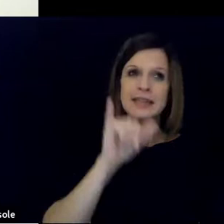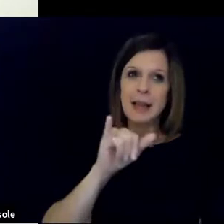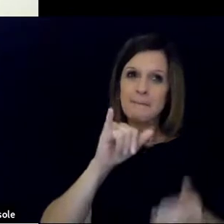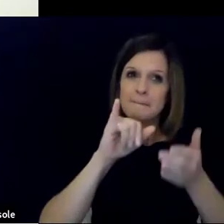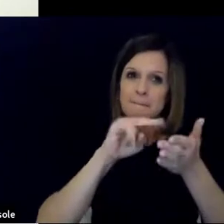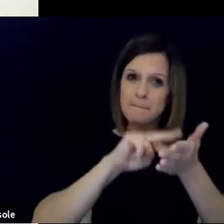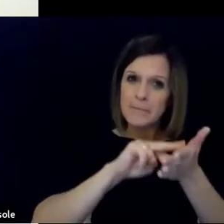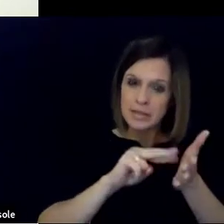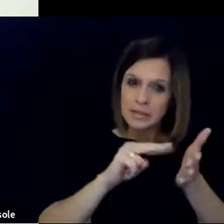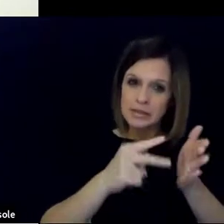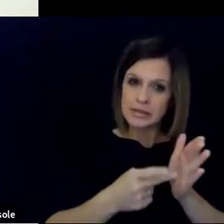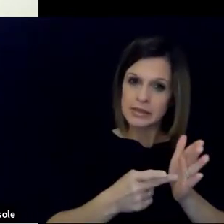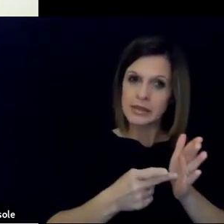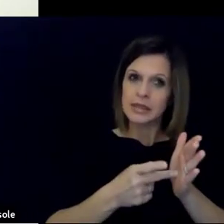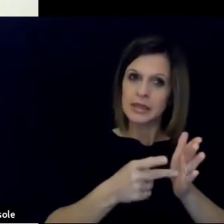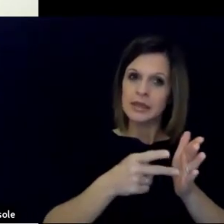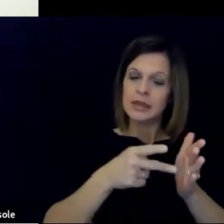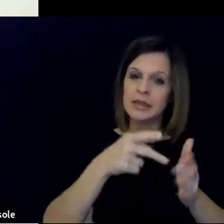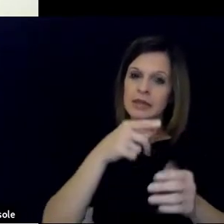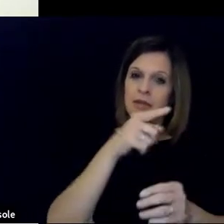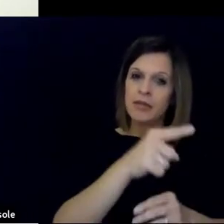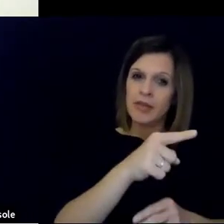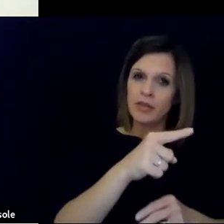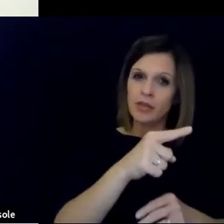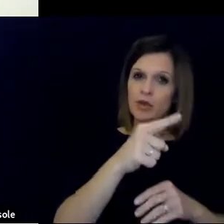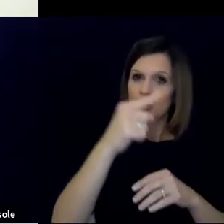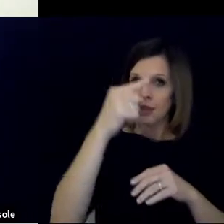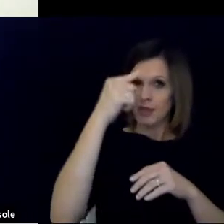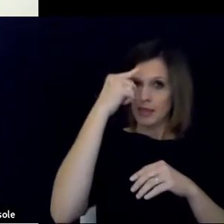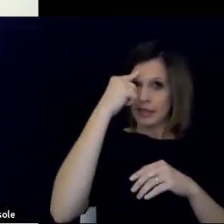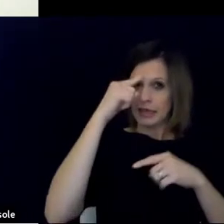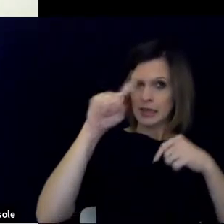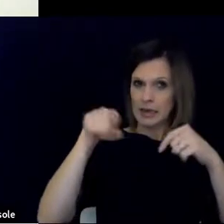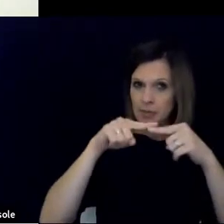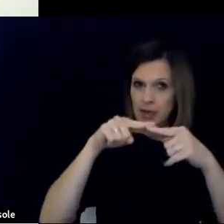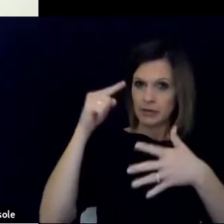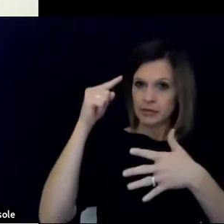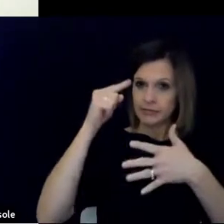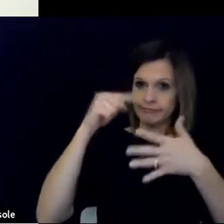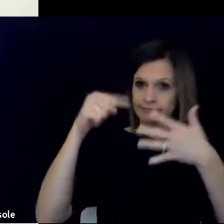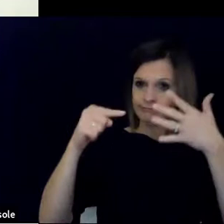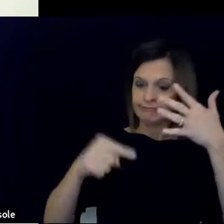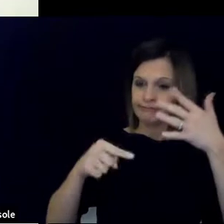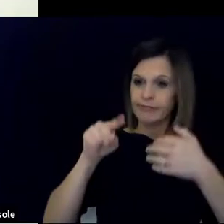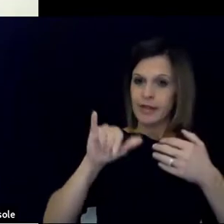what's going on inside of the person. And that's why they are engaging in this behavior."